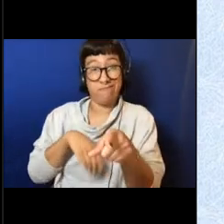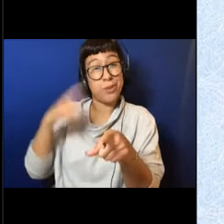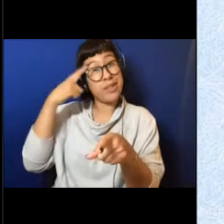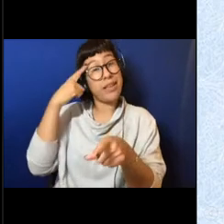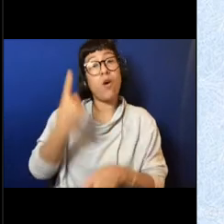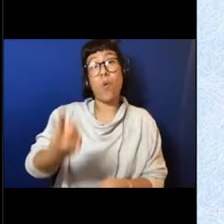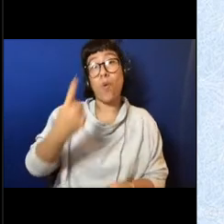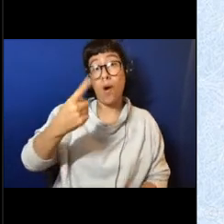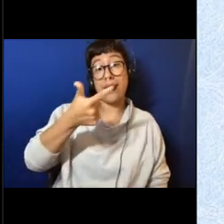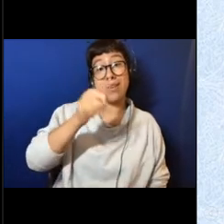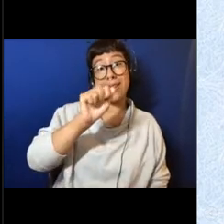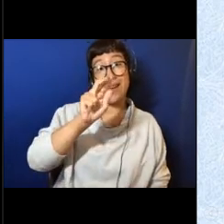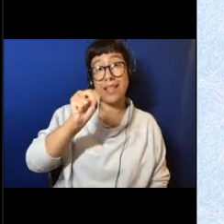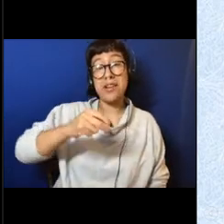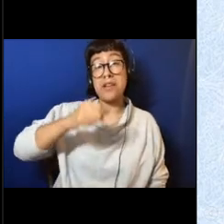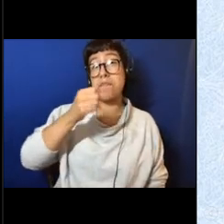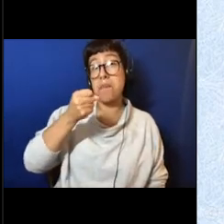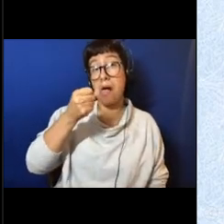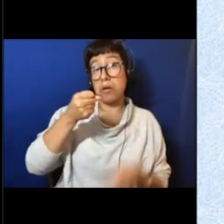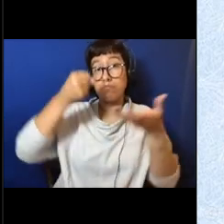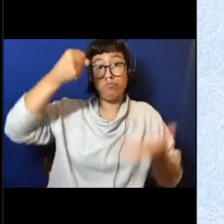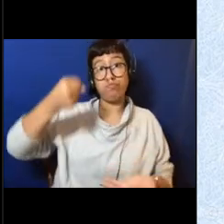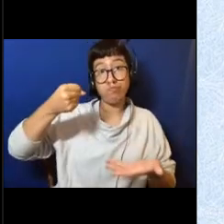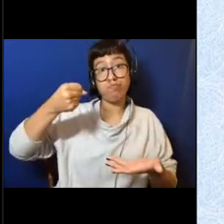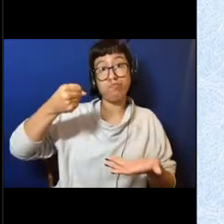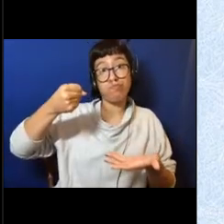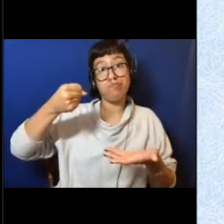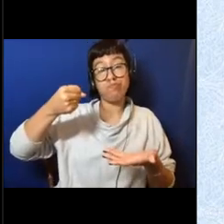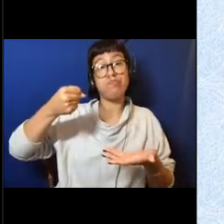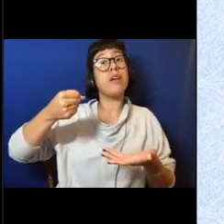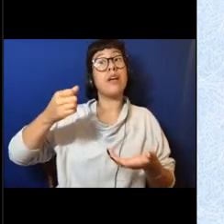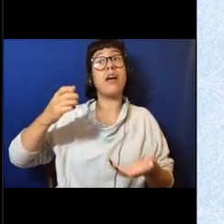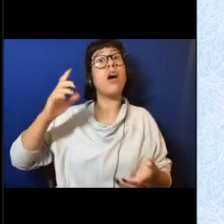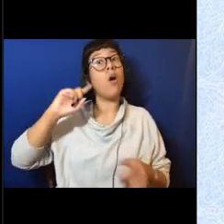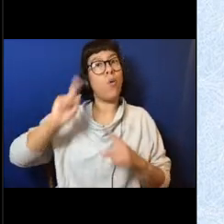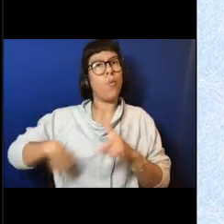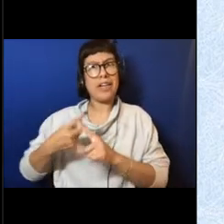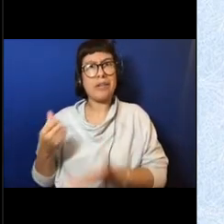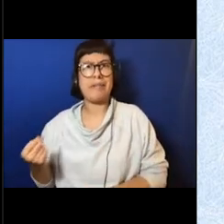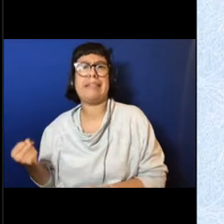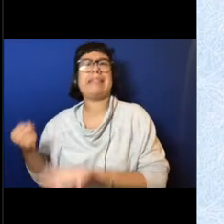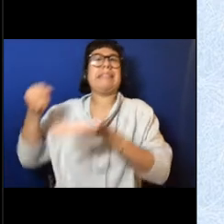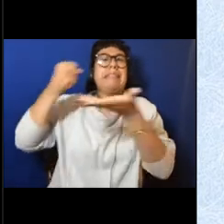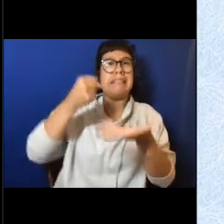And maybe you have a milk gallon in your fridge at home, but when you pick it up, it's pretty heavy. That's a lot of milk.